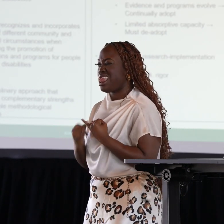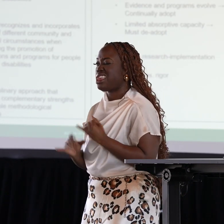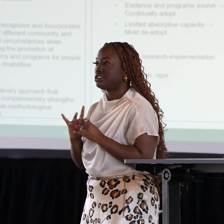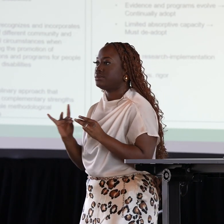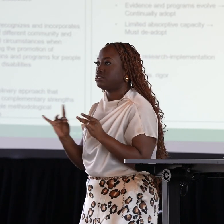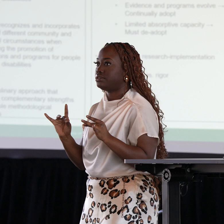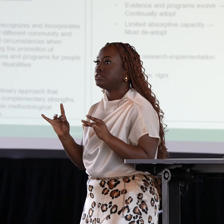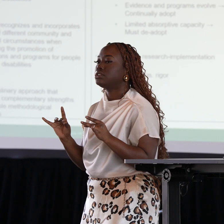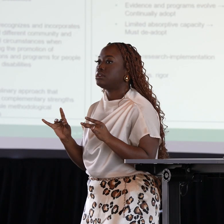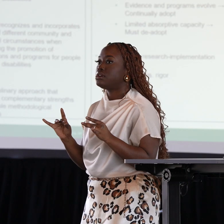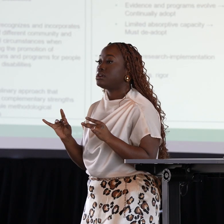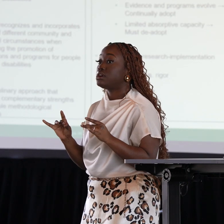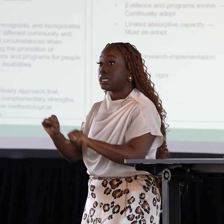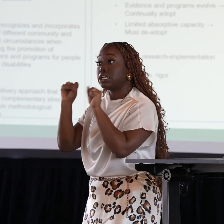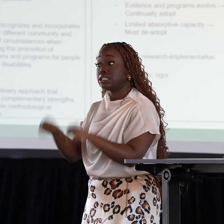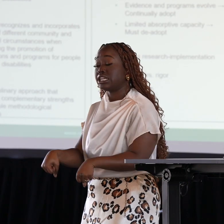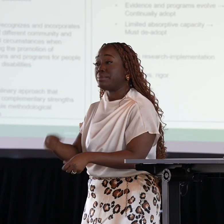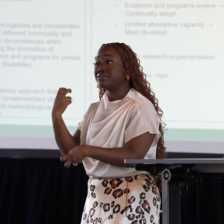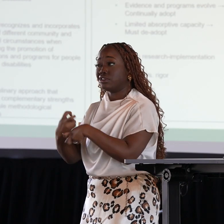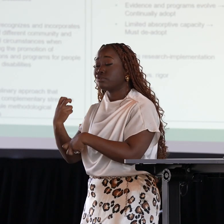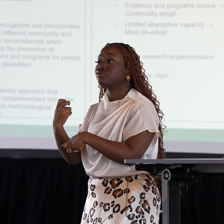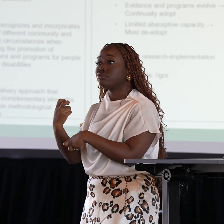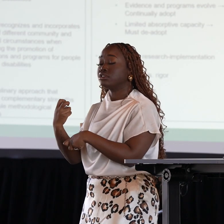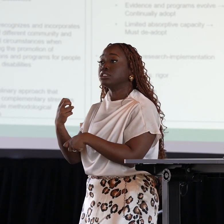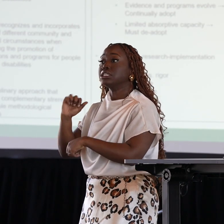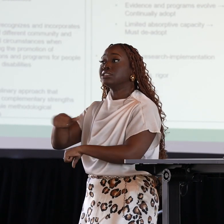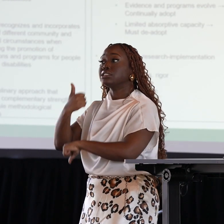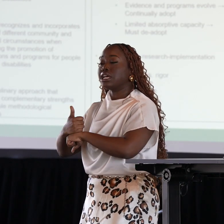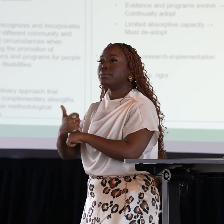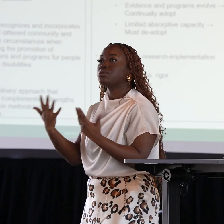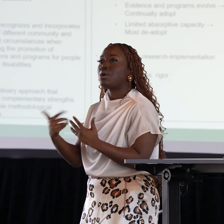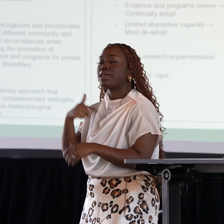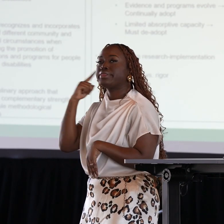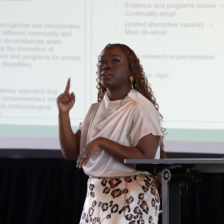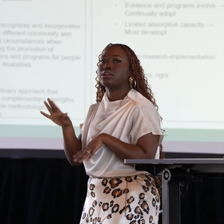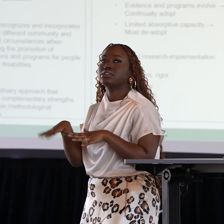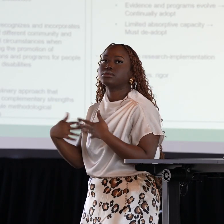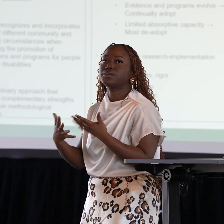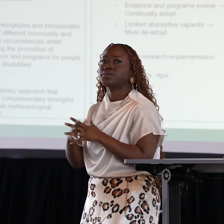is that it can be difficult to establish what I think is a kind